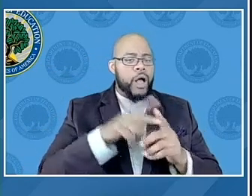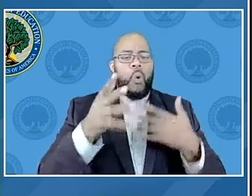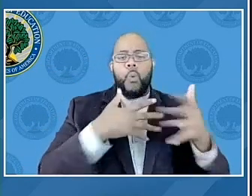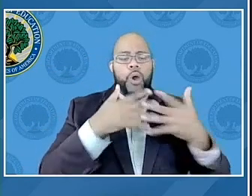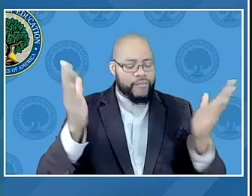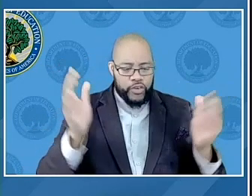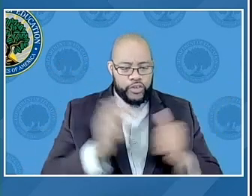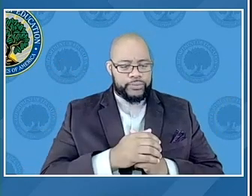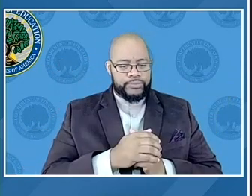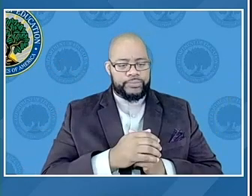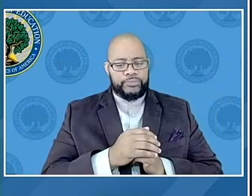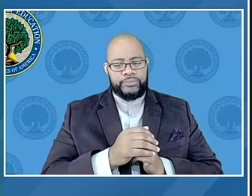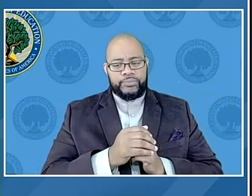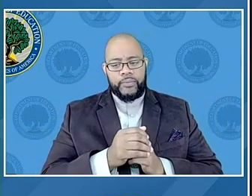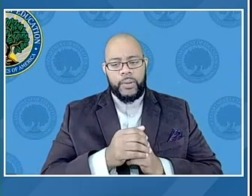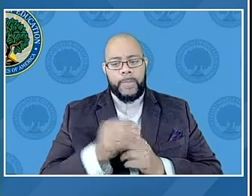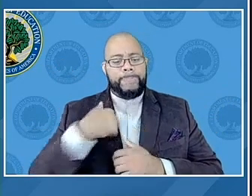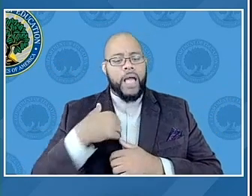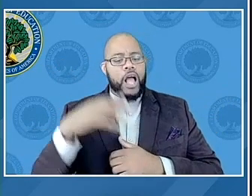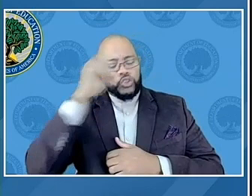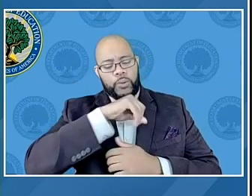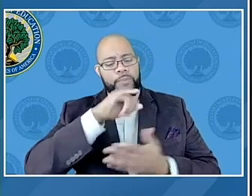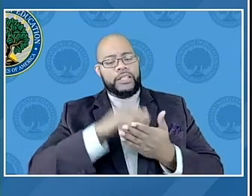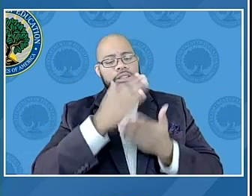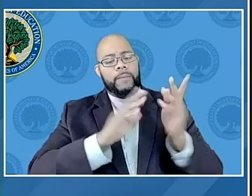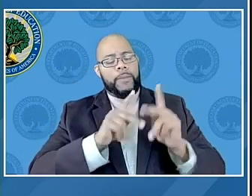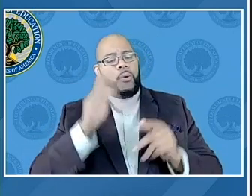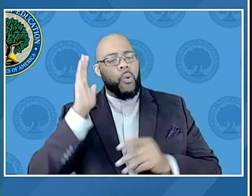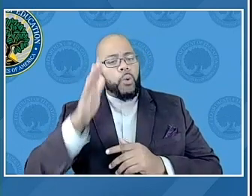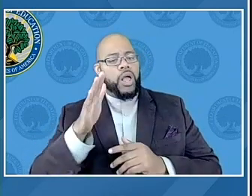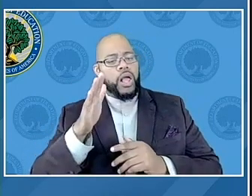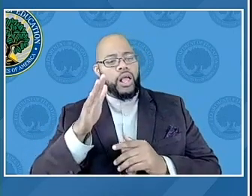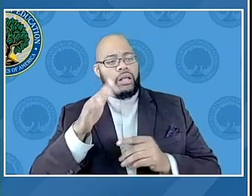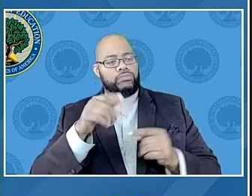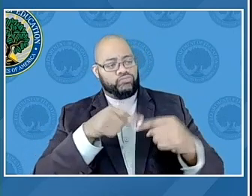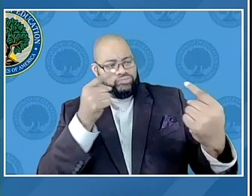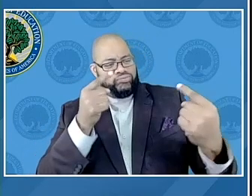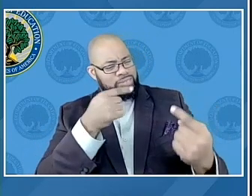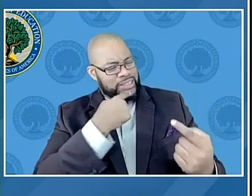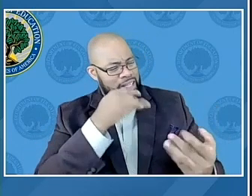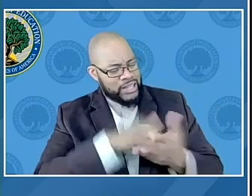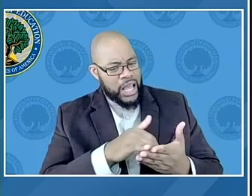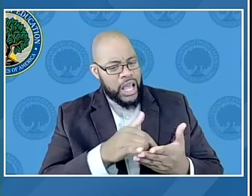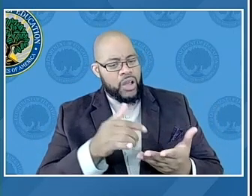You know, I would assume that some people will counter by, you know, worrying about the cost there.